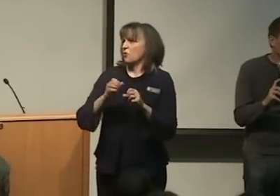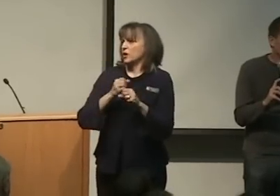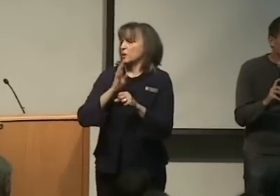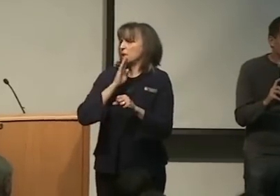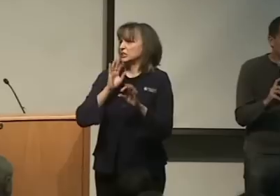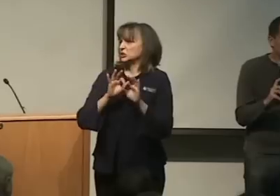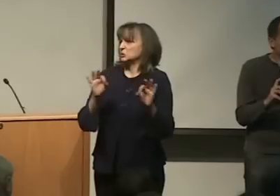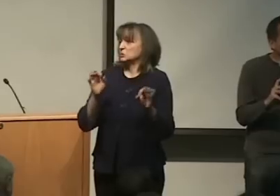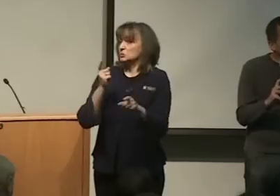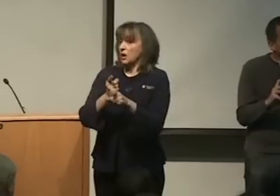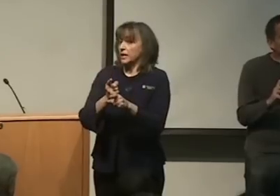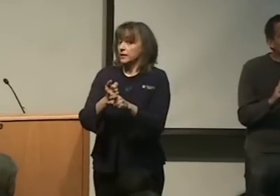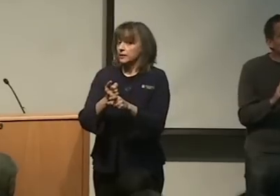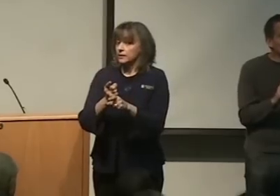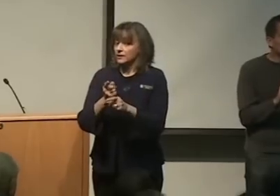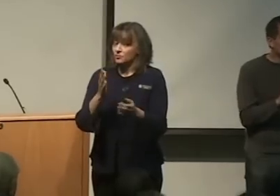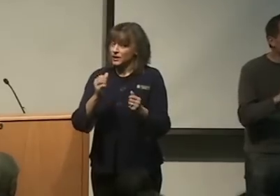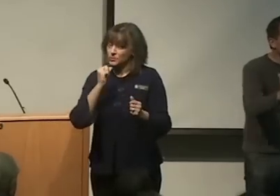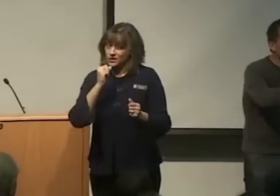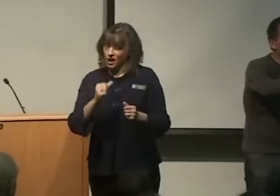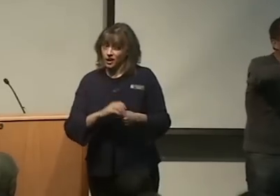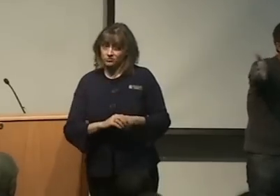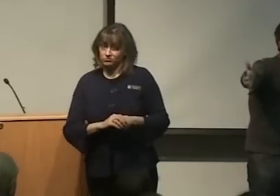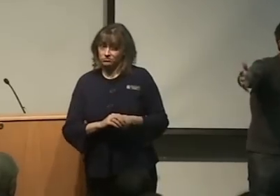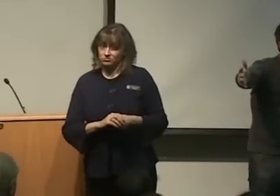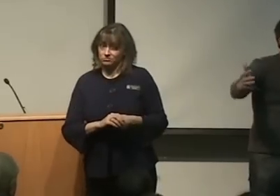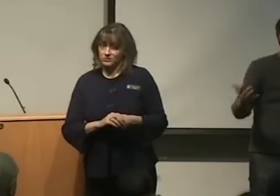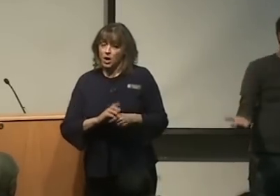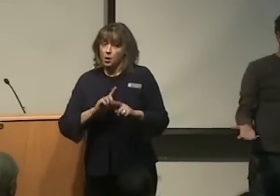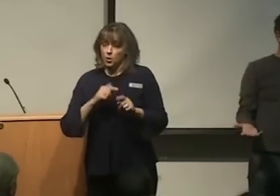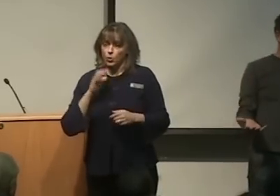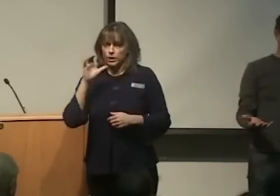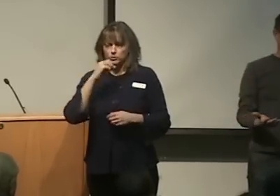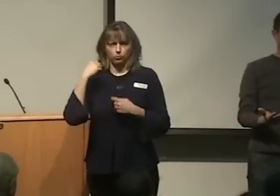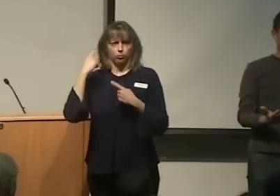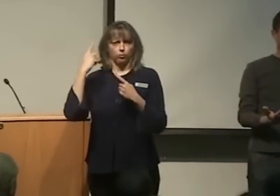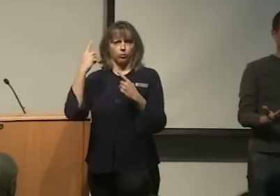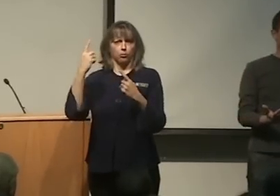And because it's been that way for so long we've kind of gotten soft.